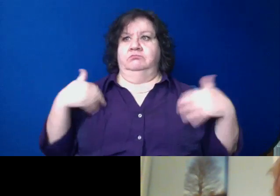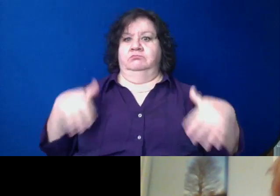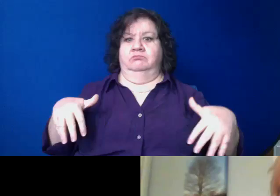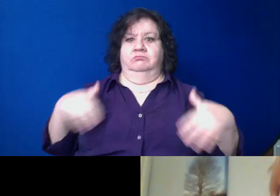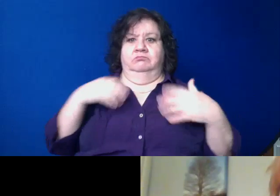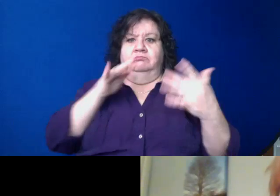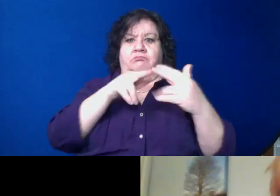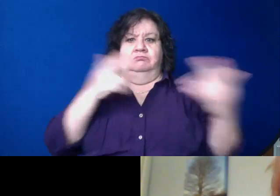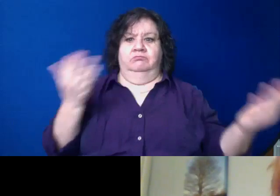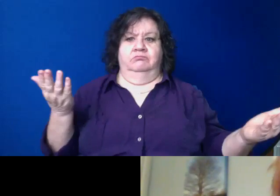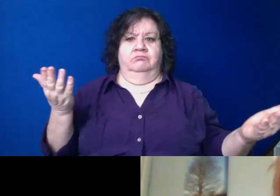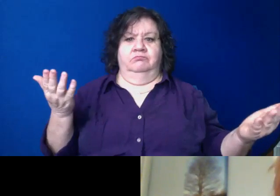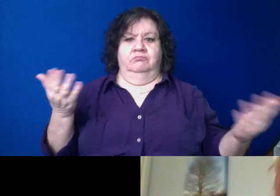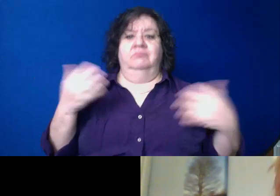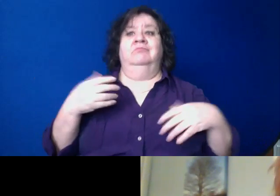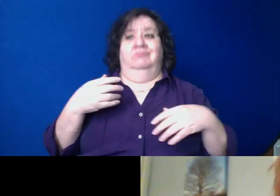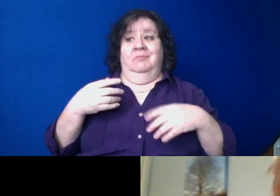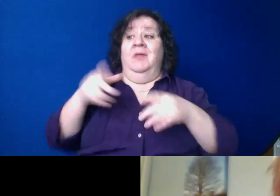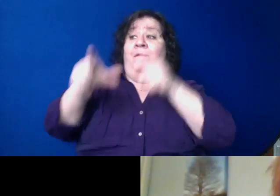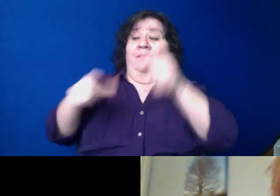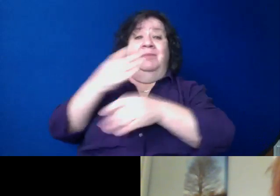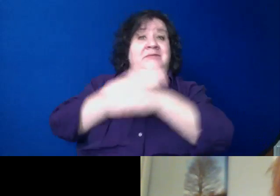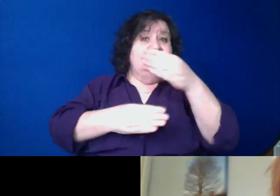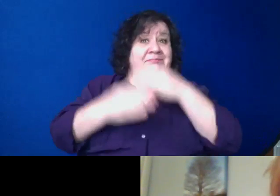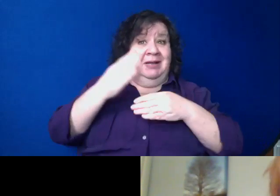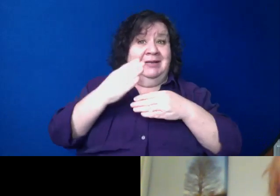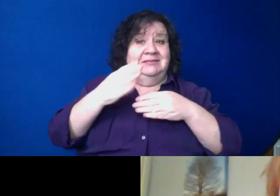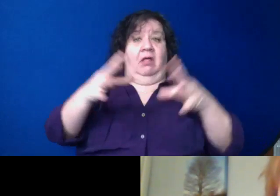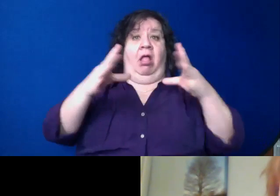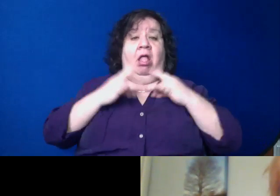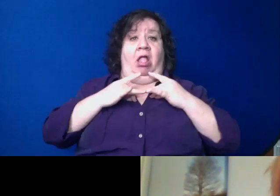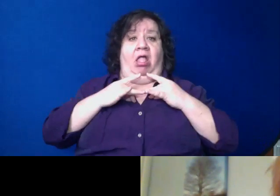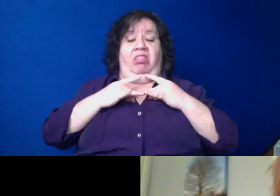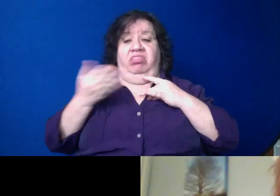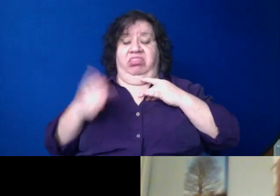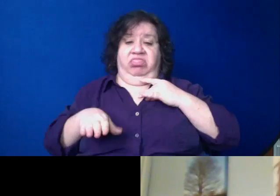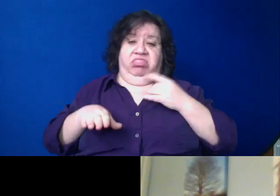now this is not to say obliged to be vaccinated and of course a really important element is